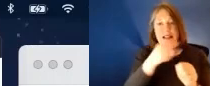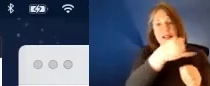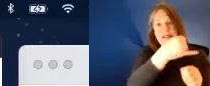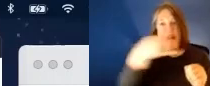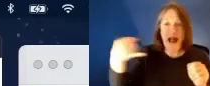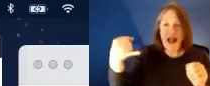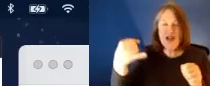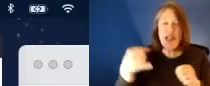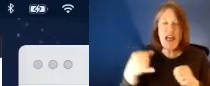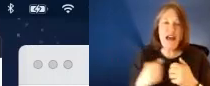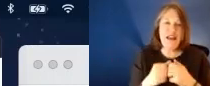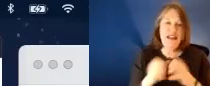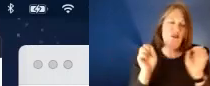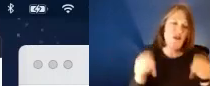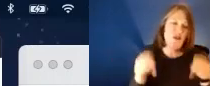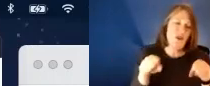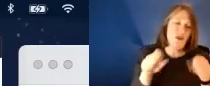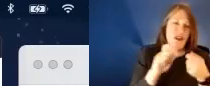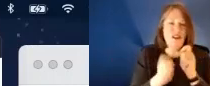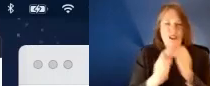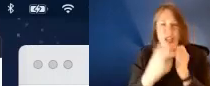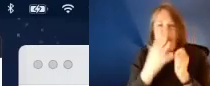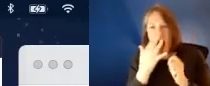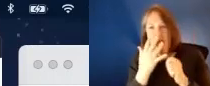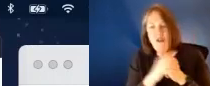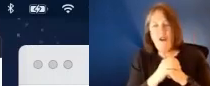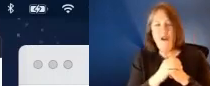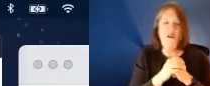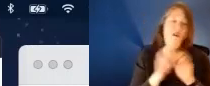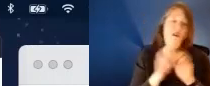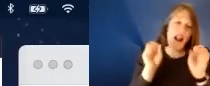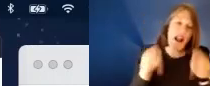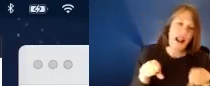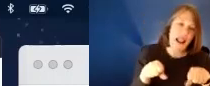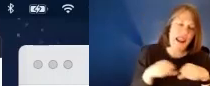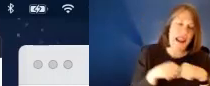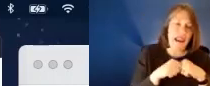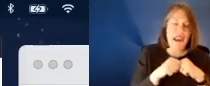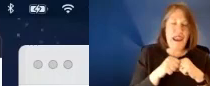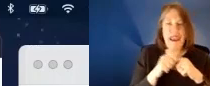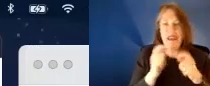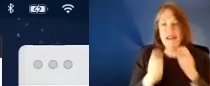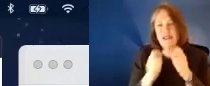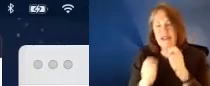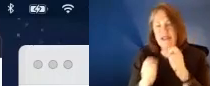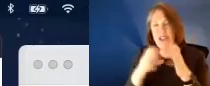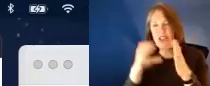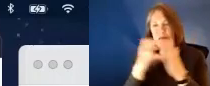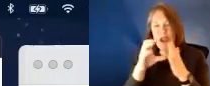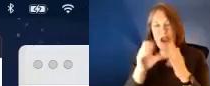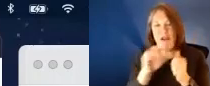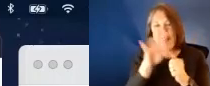06:57:39 You can change the color, you can change paragraph style. You can change font